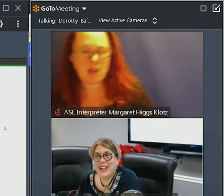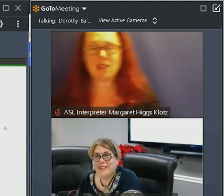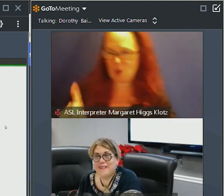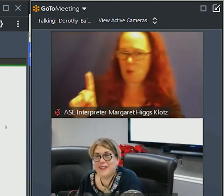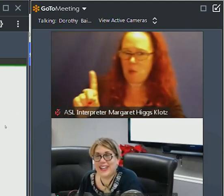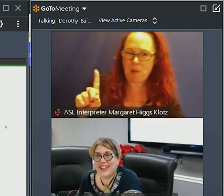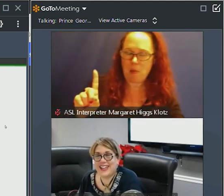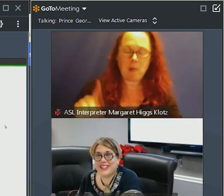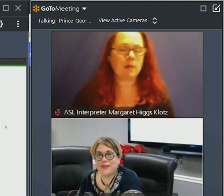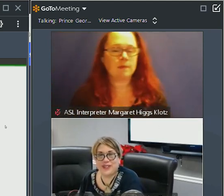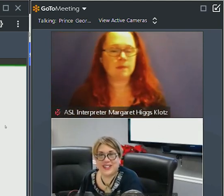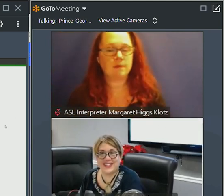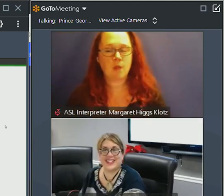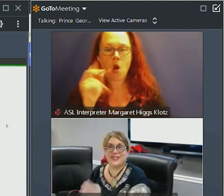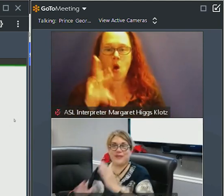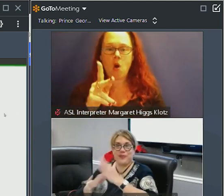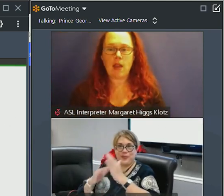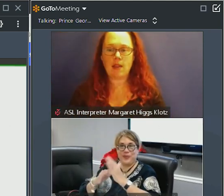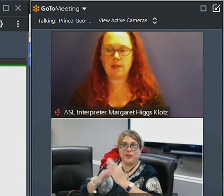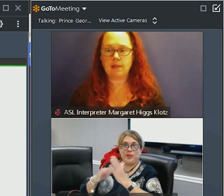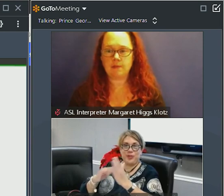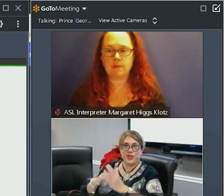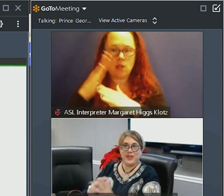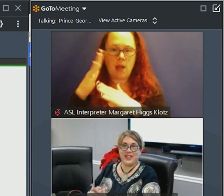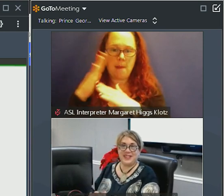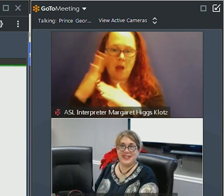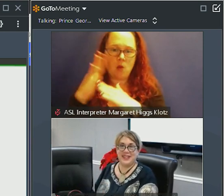Okay. So we'll, let's, we'll resume in two minutes.